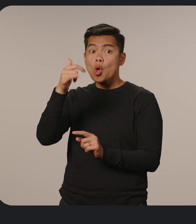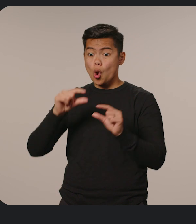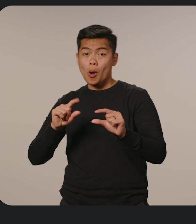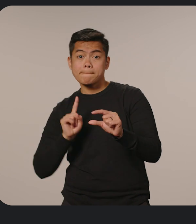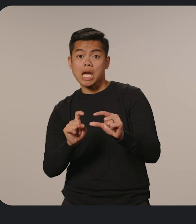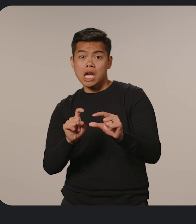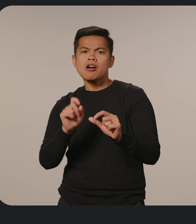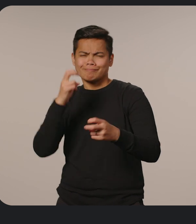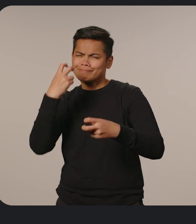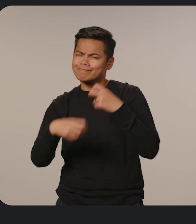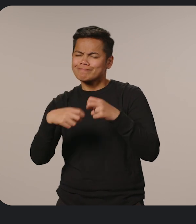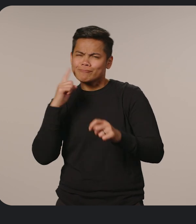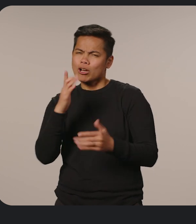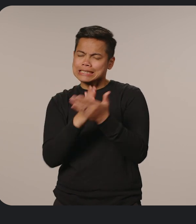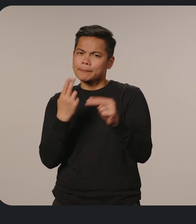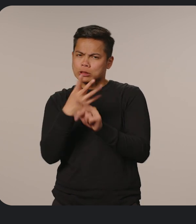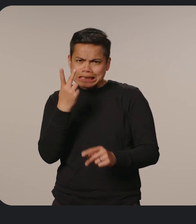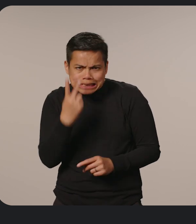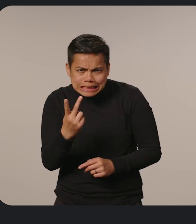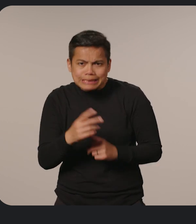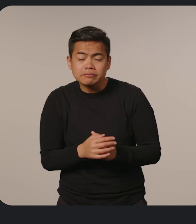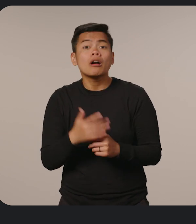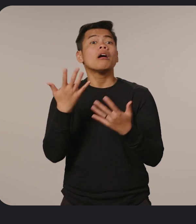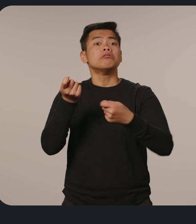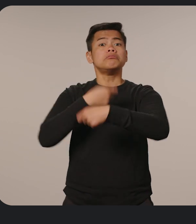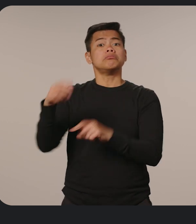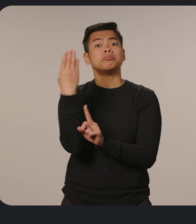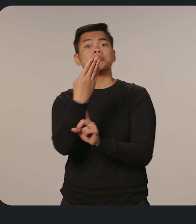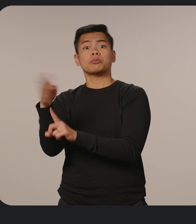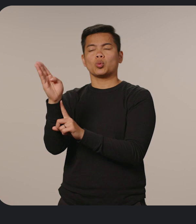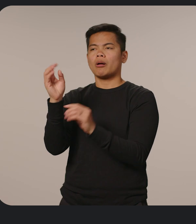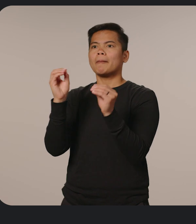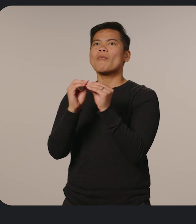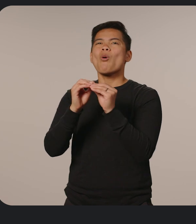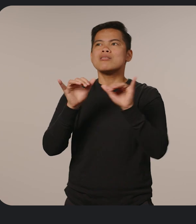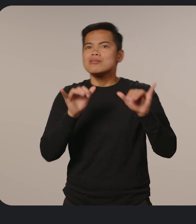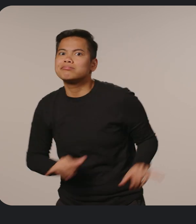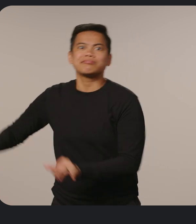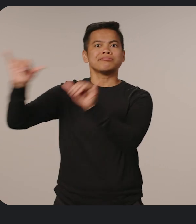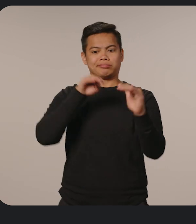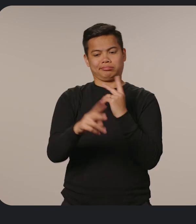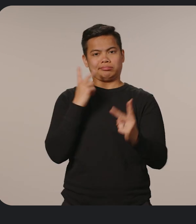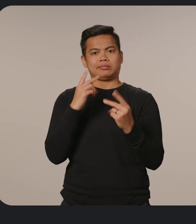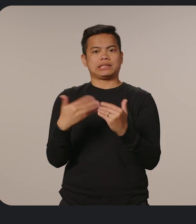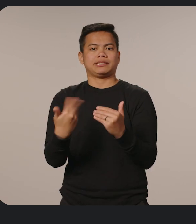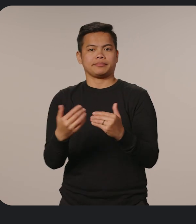yellow button might be difficult to see for some users let's change it to Blue so it will be more universally